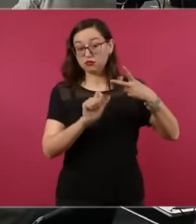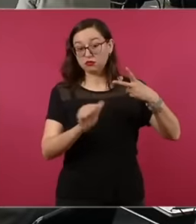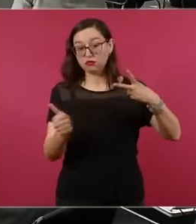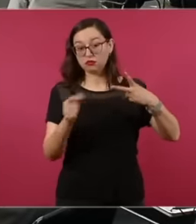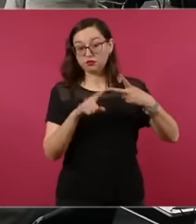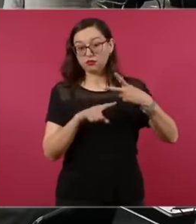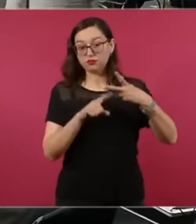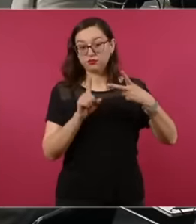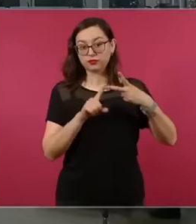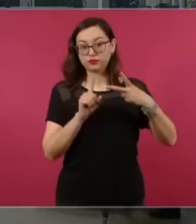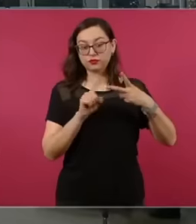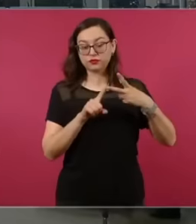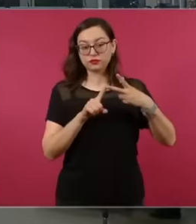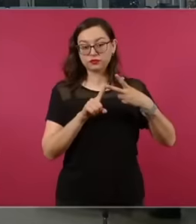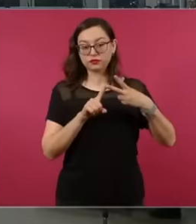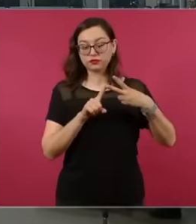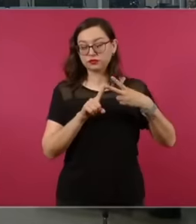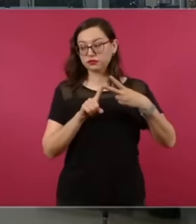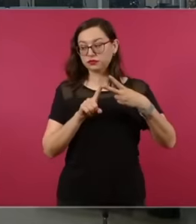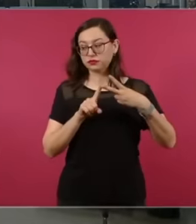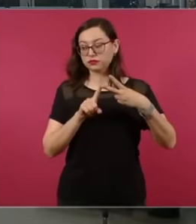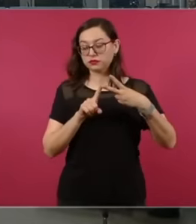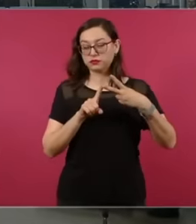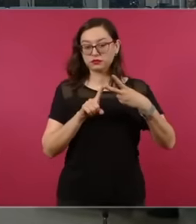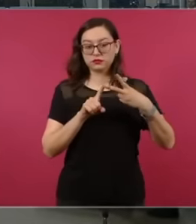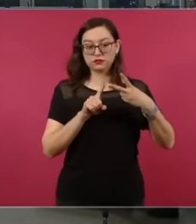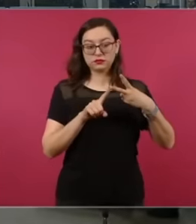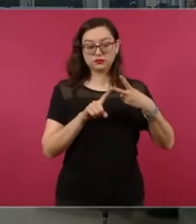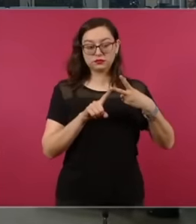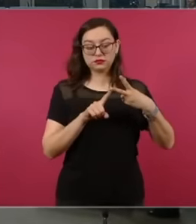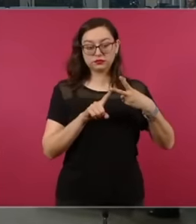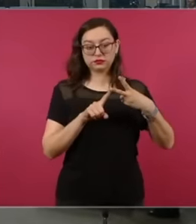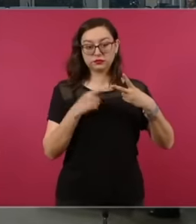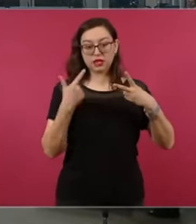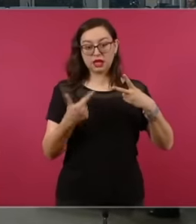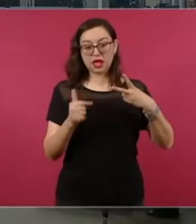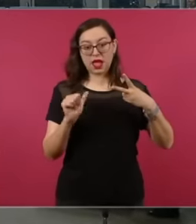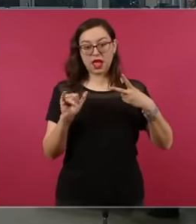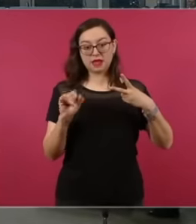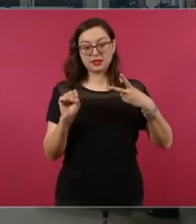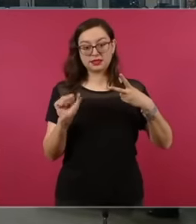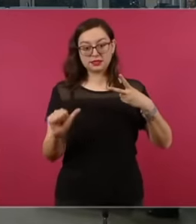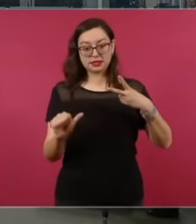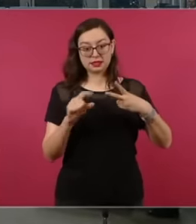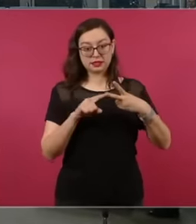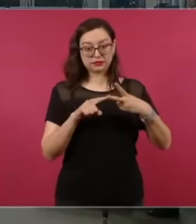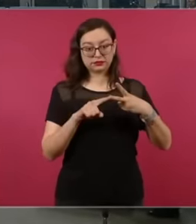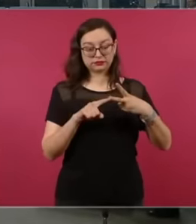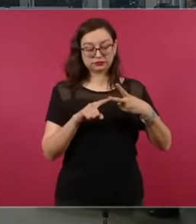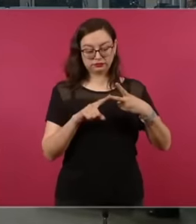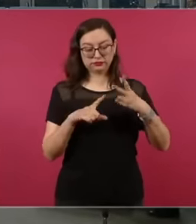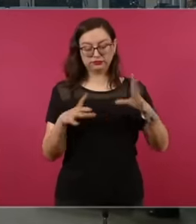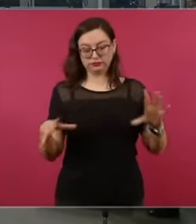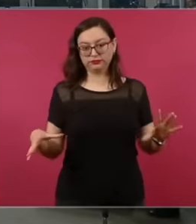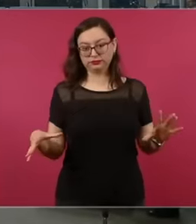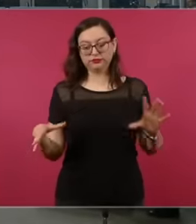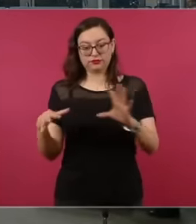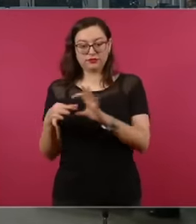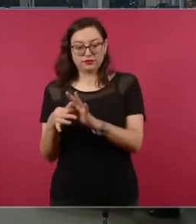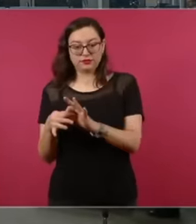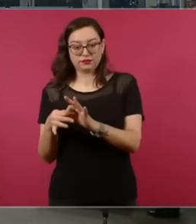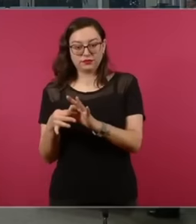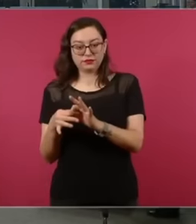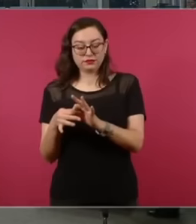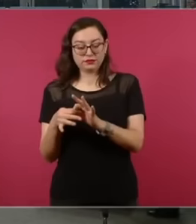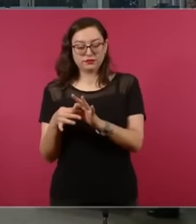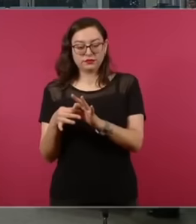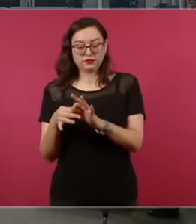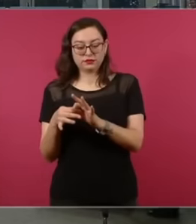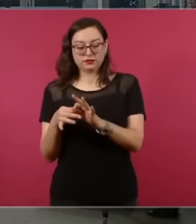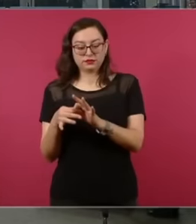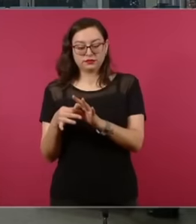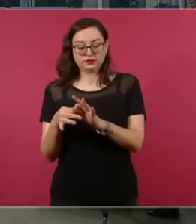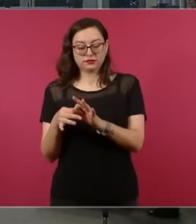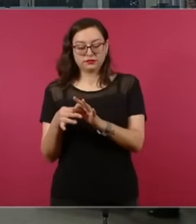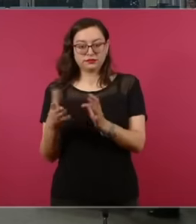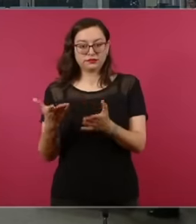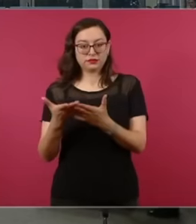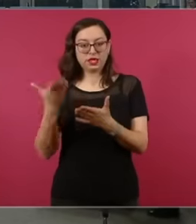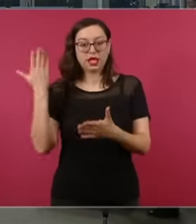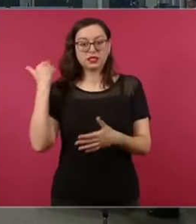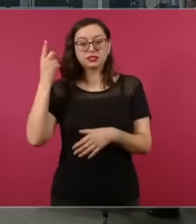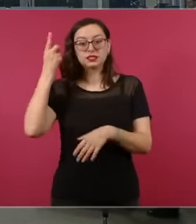about Isa linked to the one who was cis with